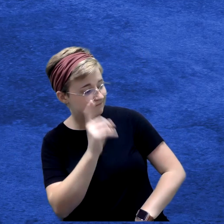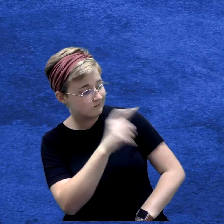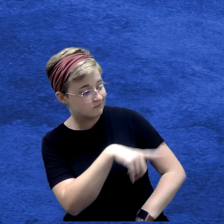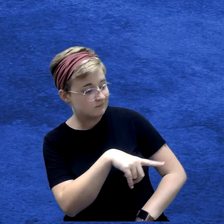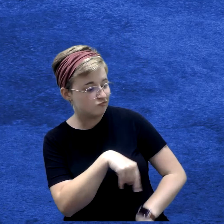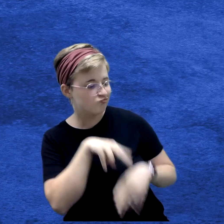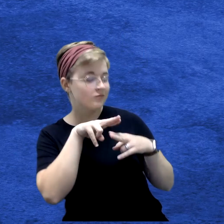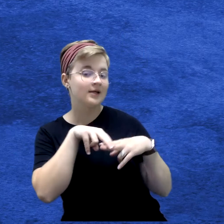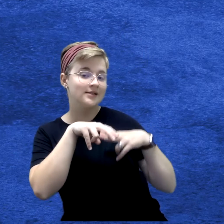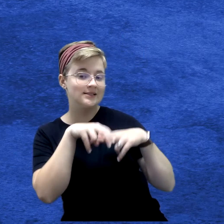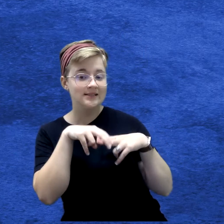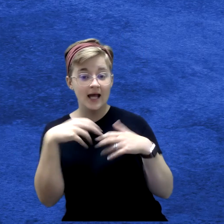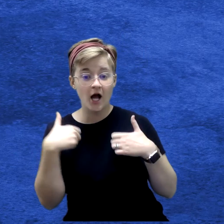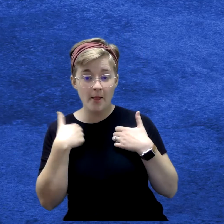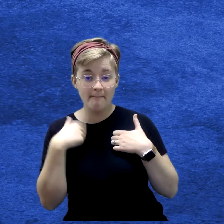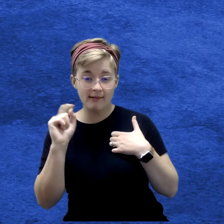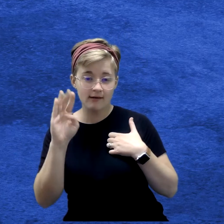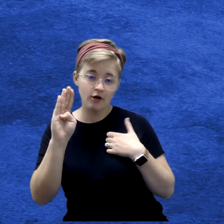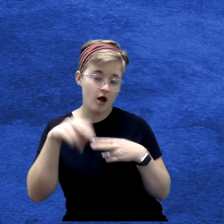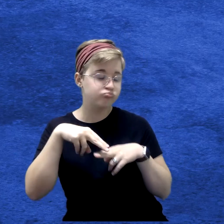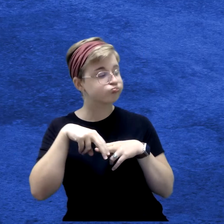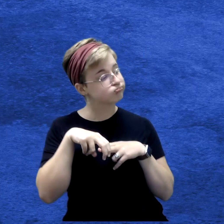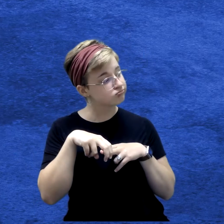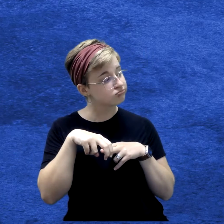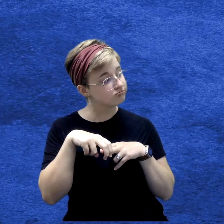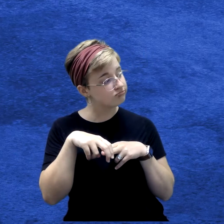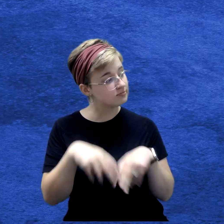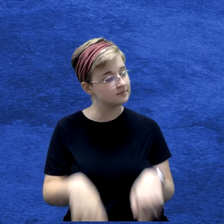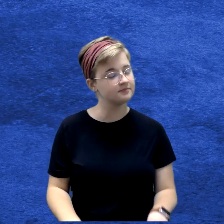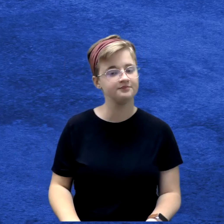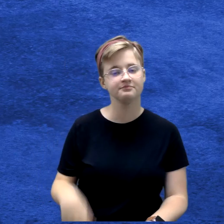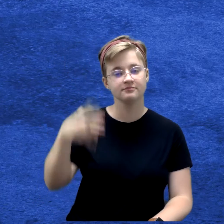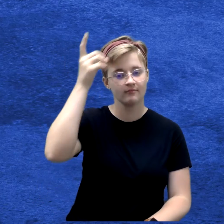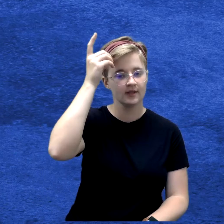the bathtub. Dink turned around and pointed his hairbrush.